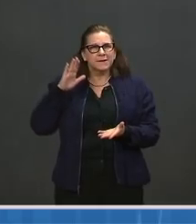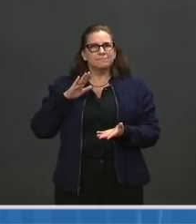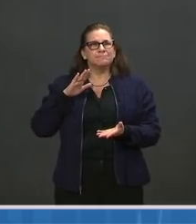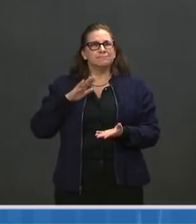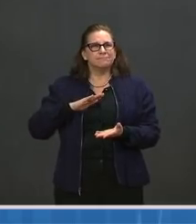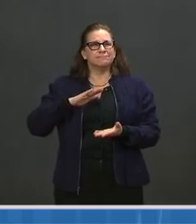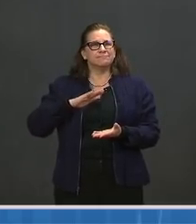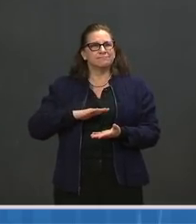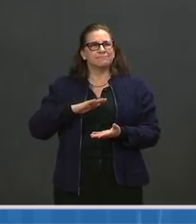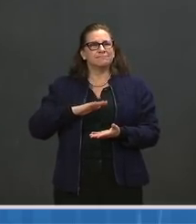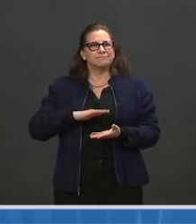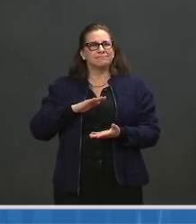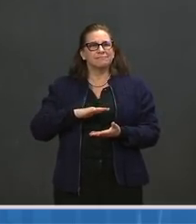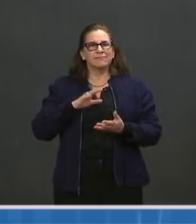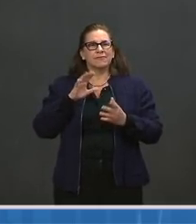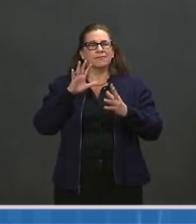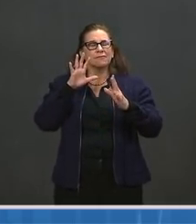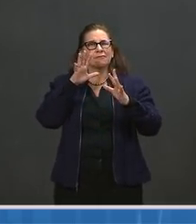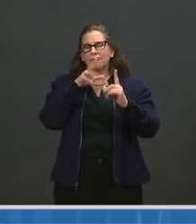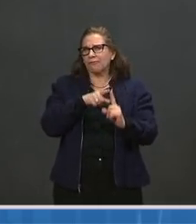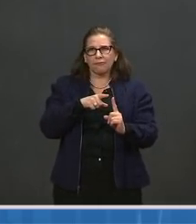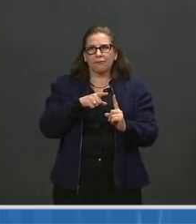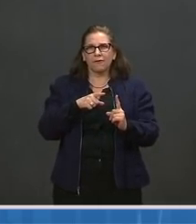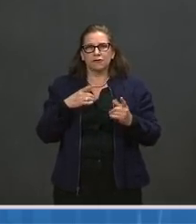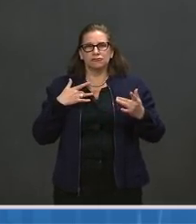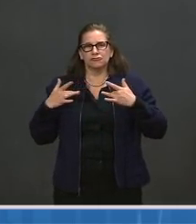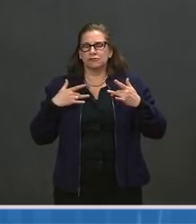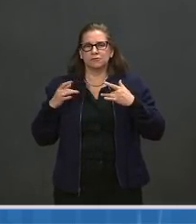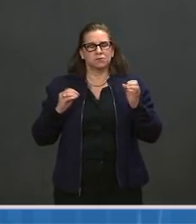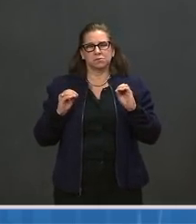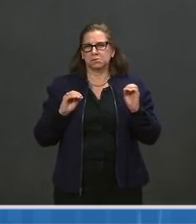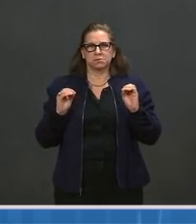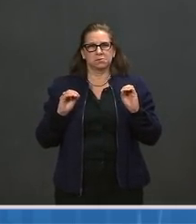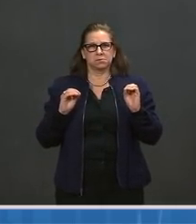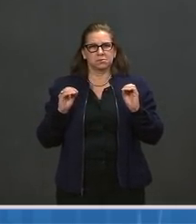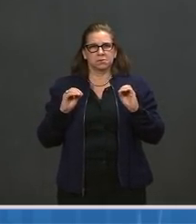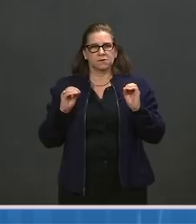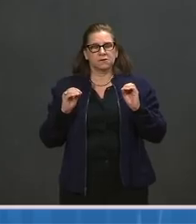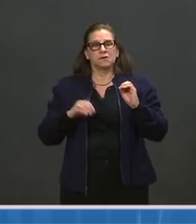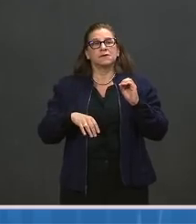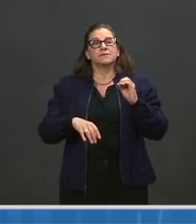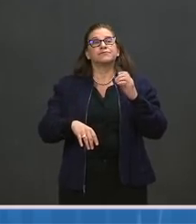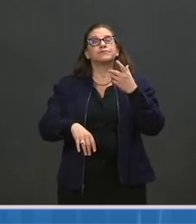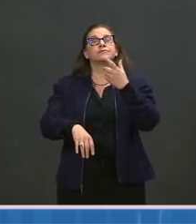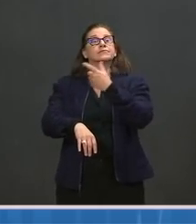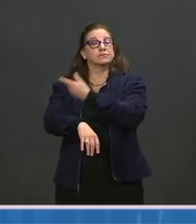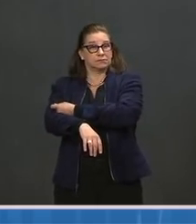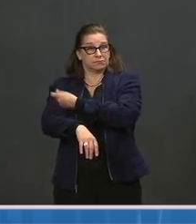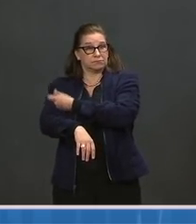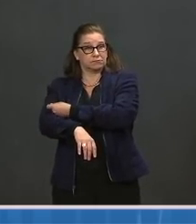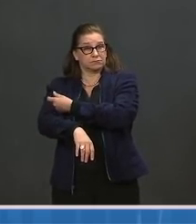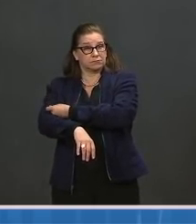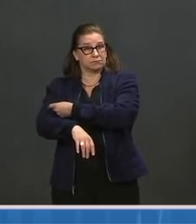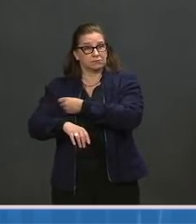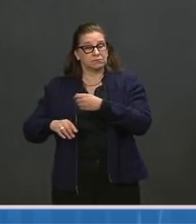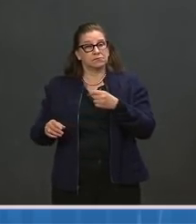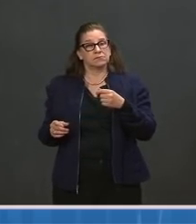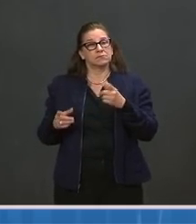Importantly, and this is a quote from the DSMB, "No evidence of disproportionate risk of thrombosis